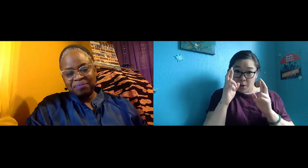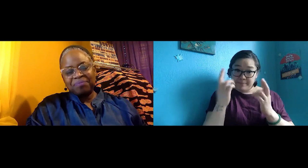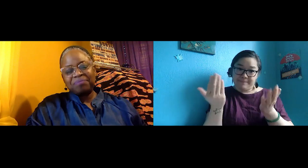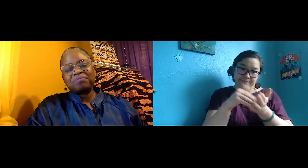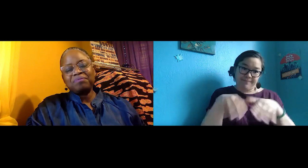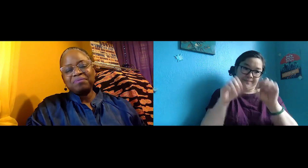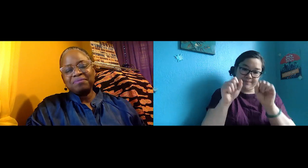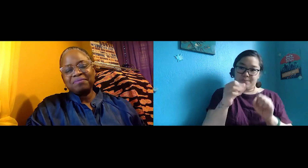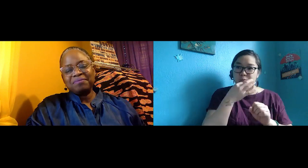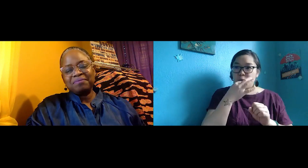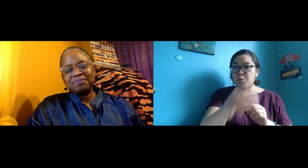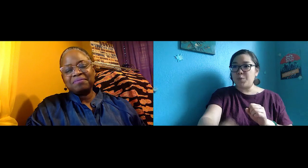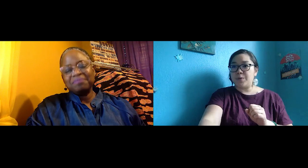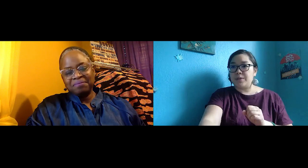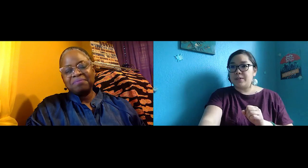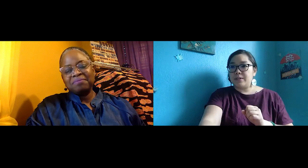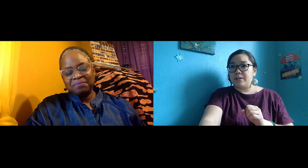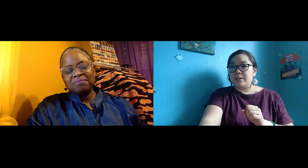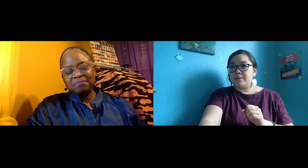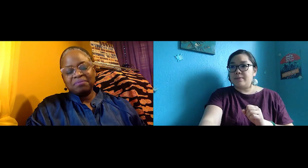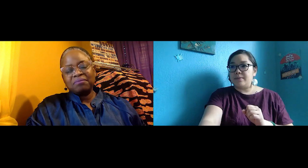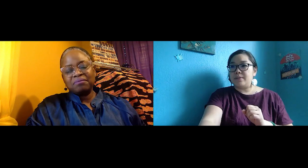That's correct. I do hope that you're able to host that production again soon.